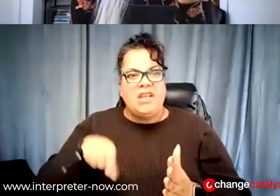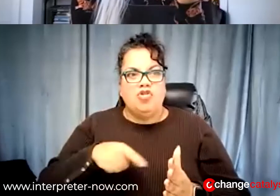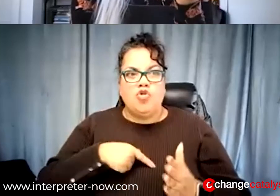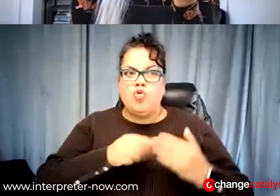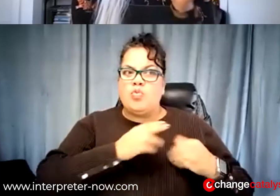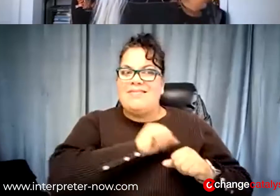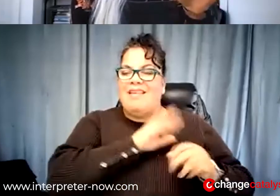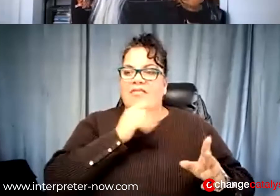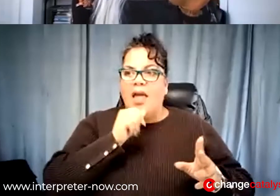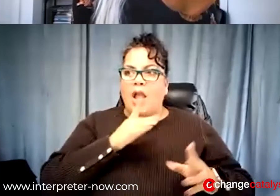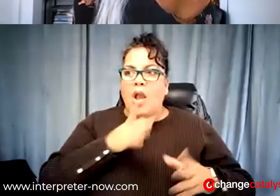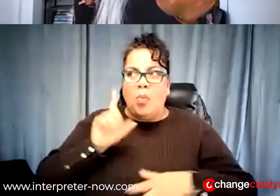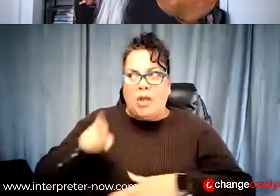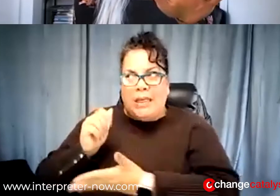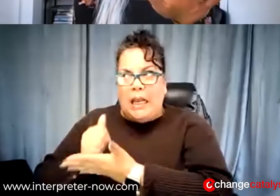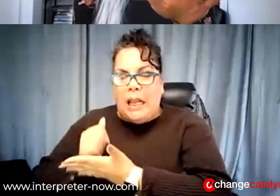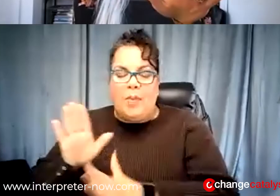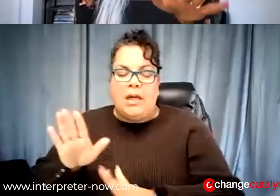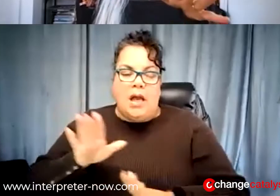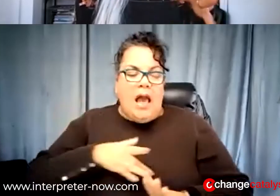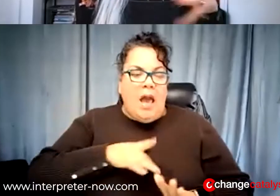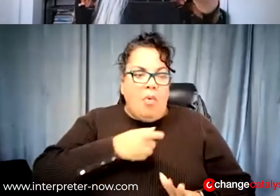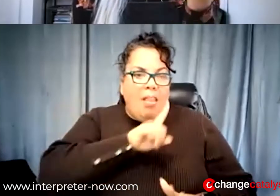We have this scarcity mindset like, "Oh, this is going to be my one ask."